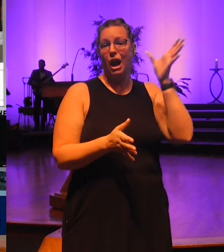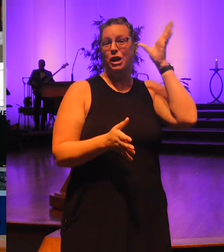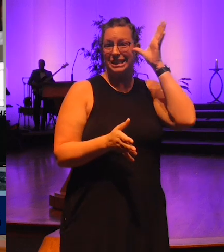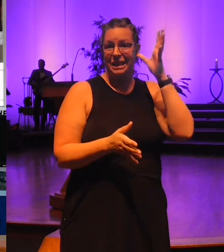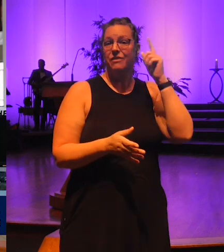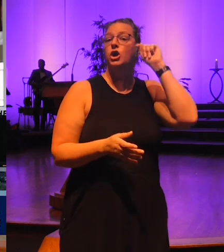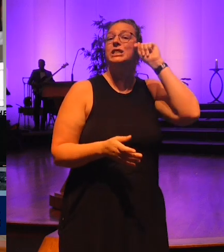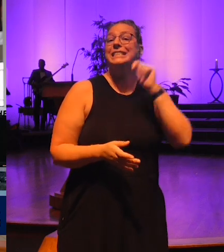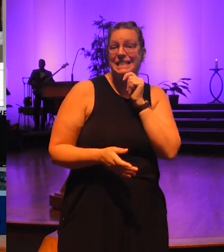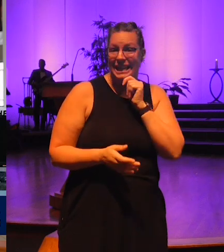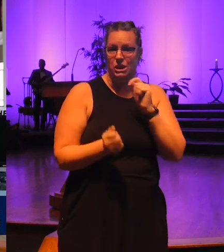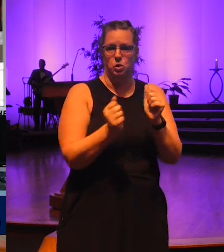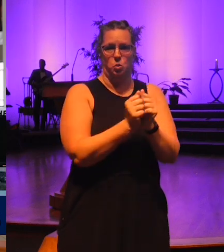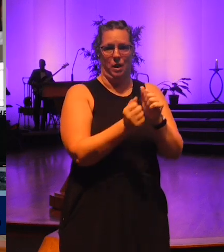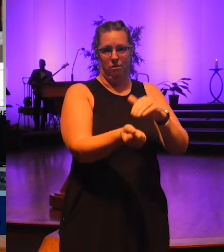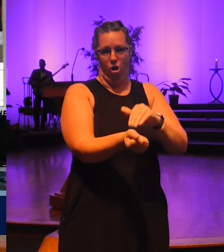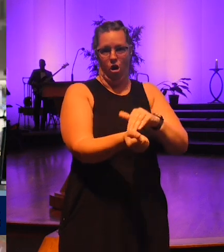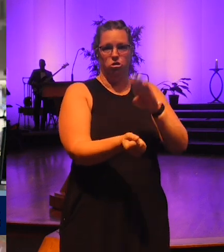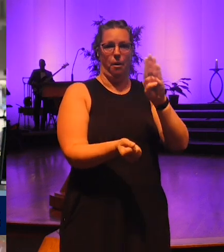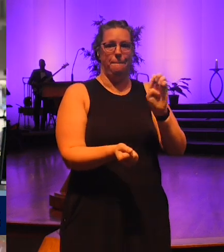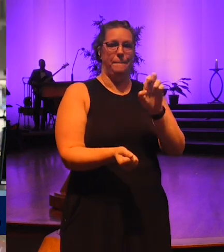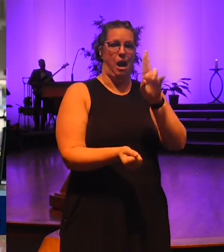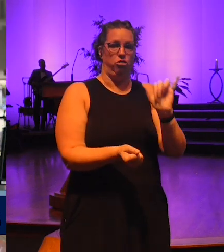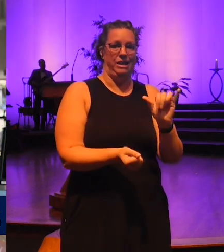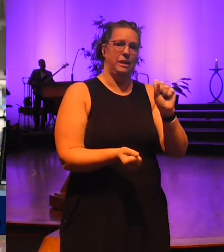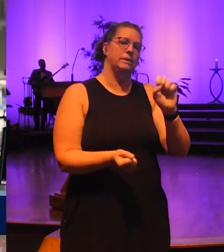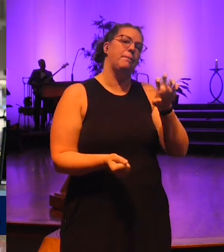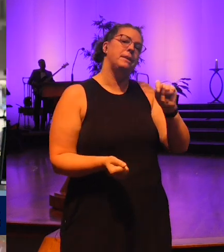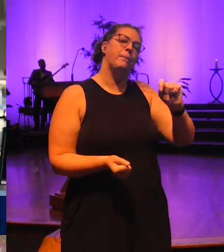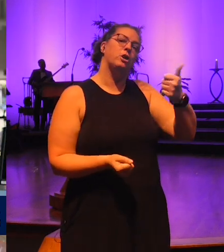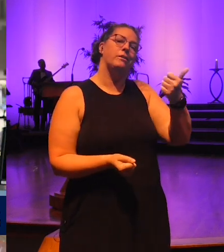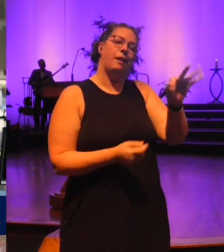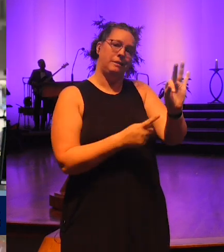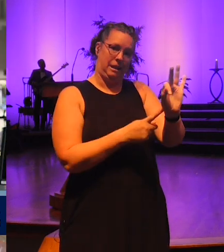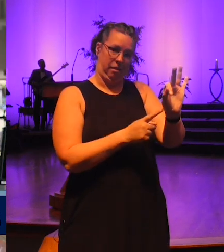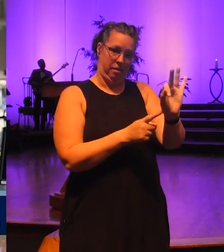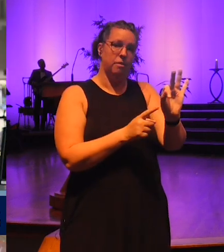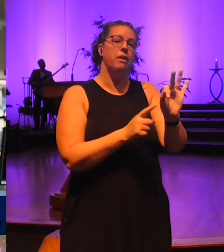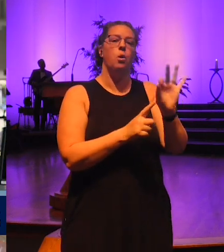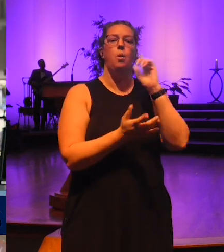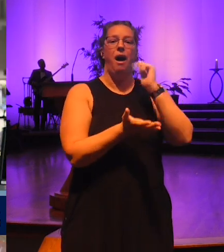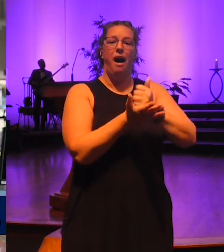Dr Barry is on September 19th this is a class that will help you understand your children as they age